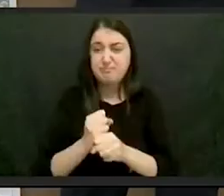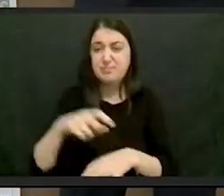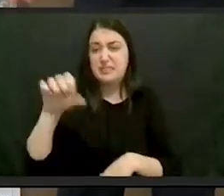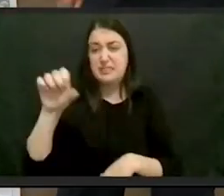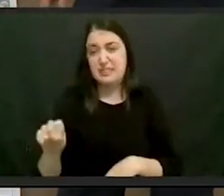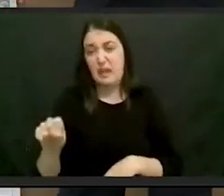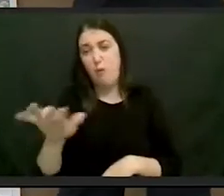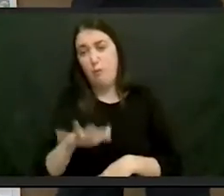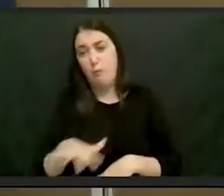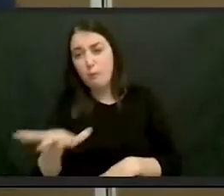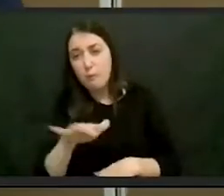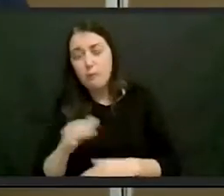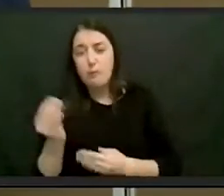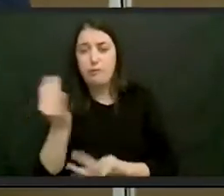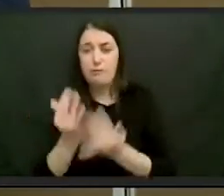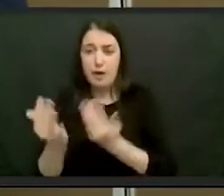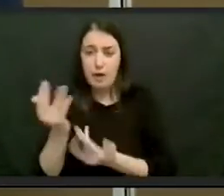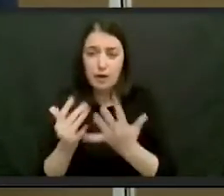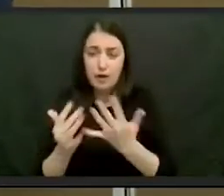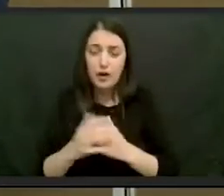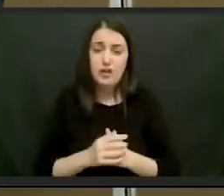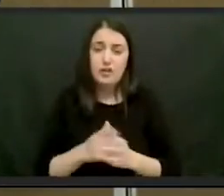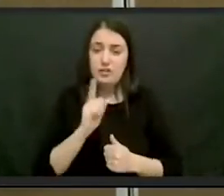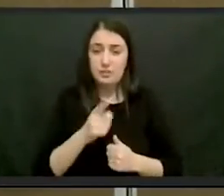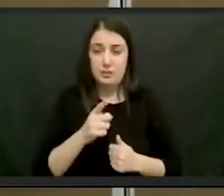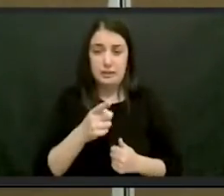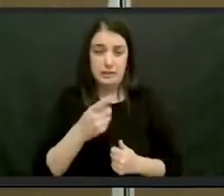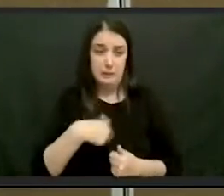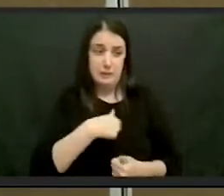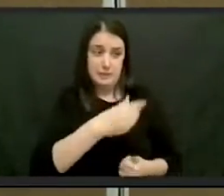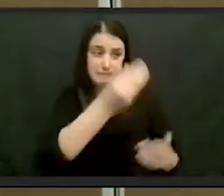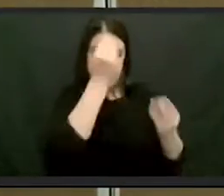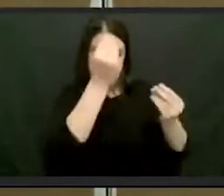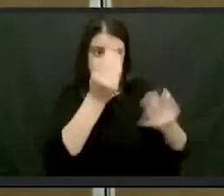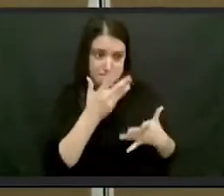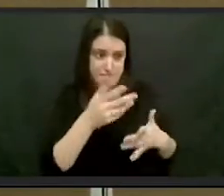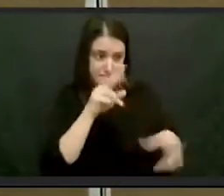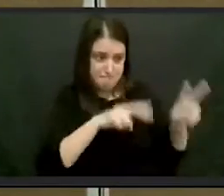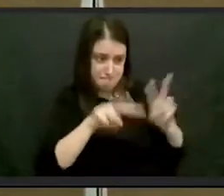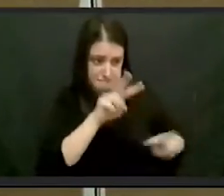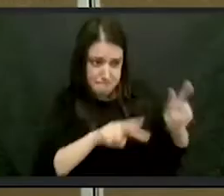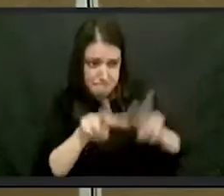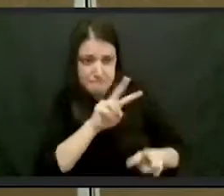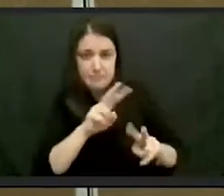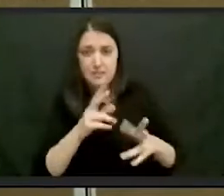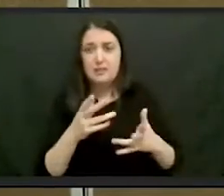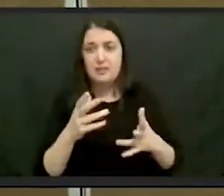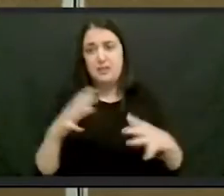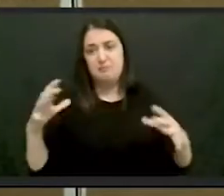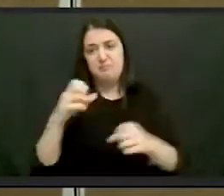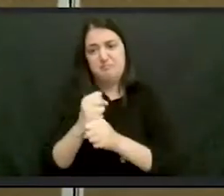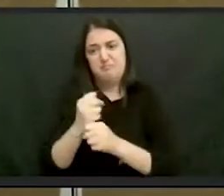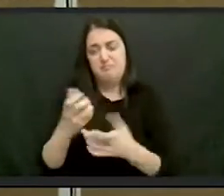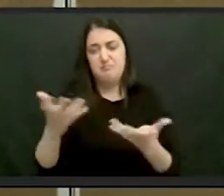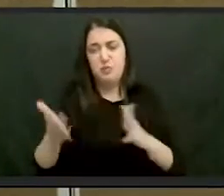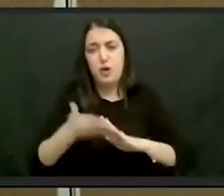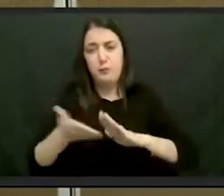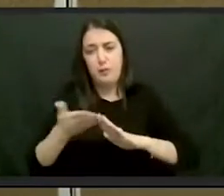gathering, a lot of stuff going on out here that is in support of all the operations that's been going on and we're in close coordination with the North Zone. They're gonna come